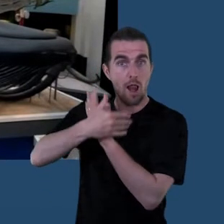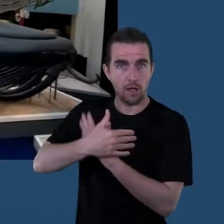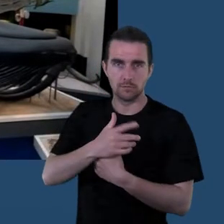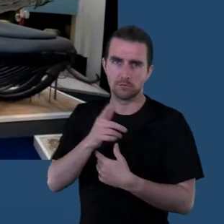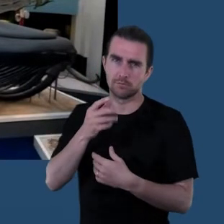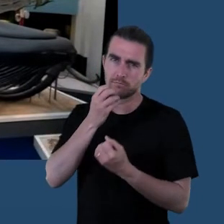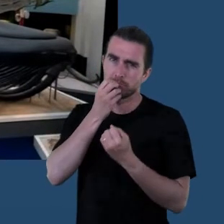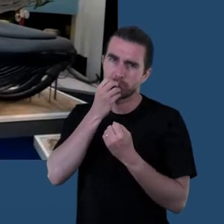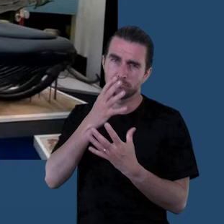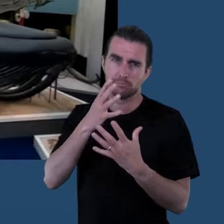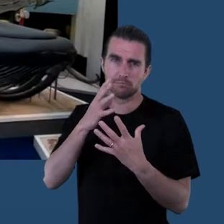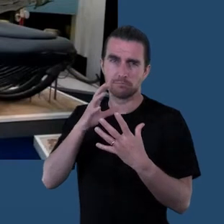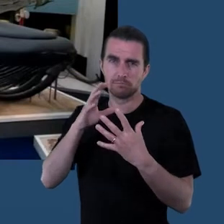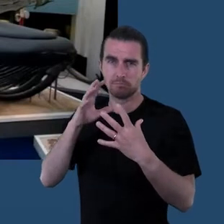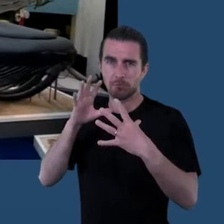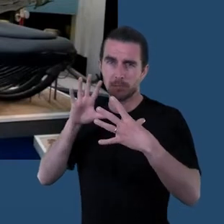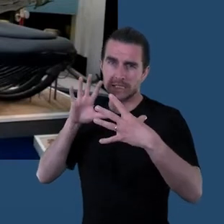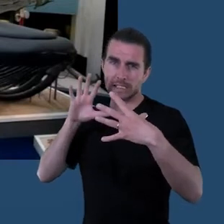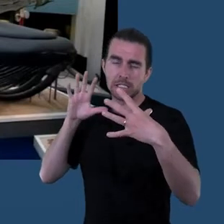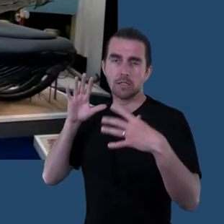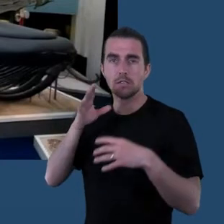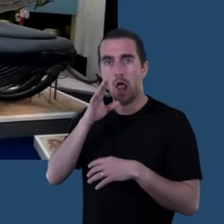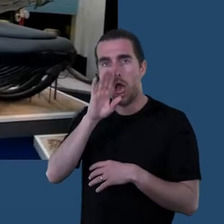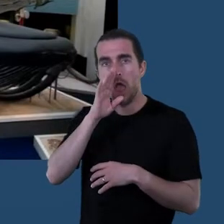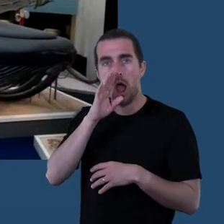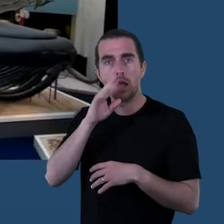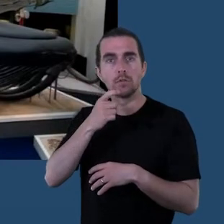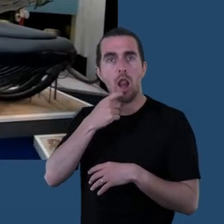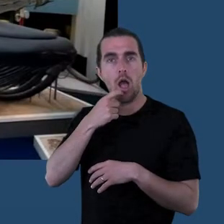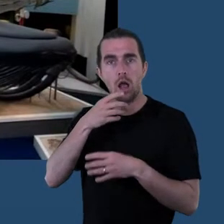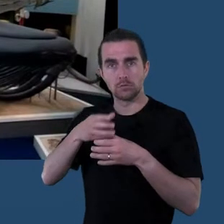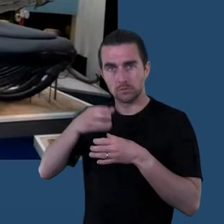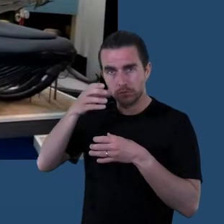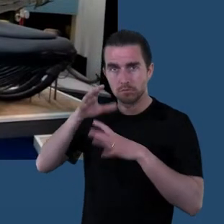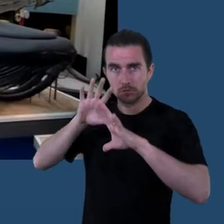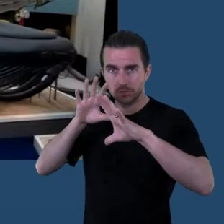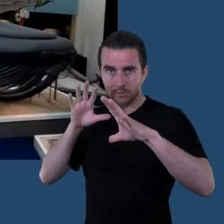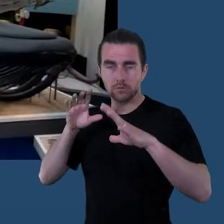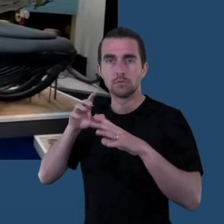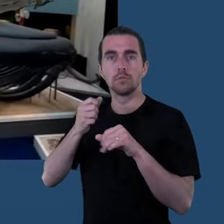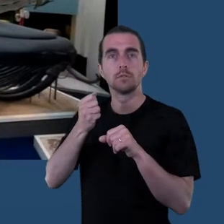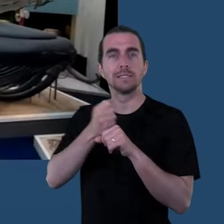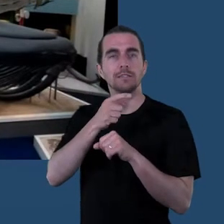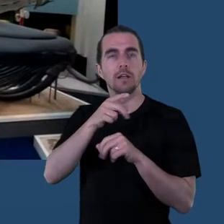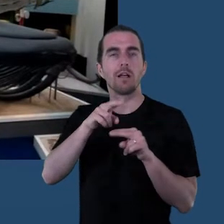we have an amazing collection of glass models made by a father and son team,